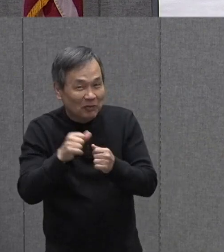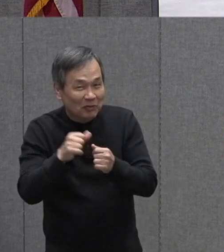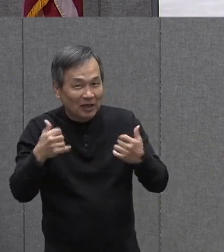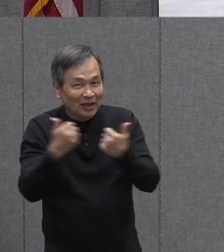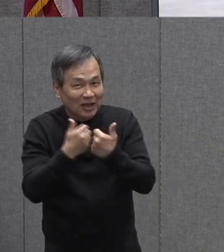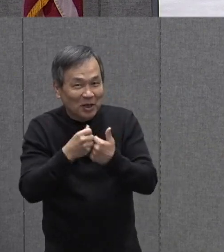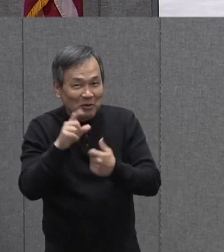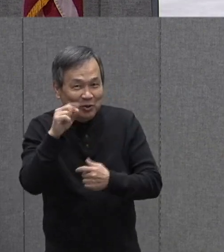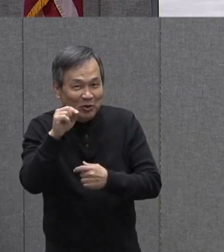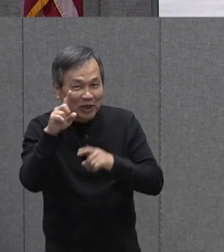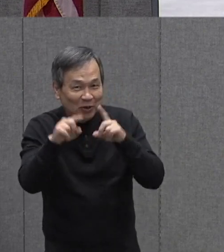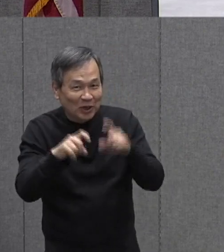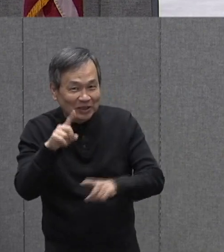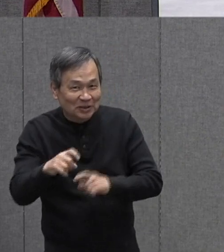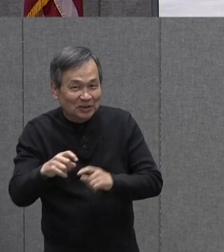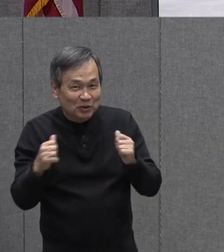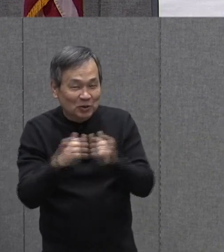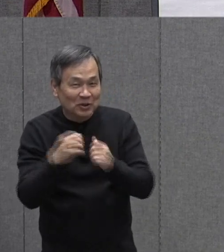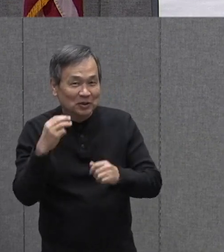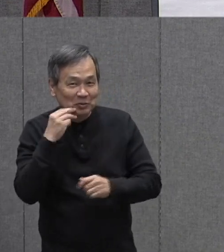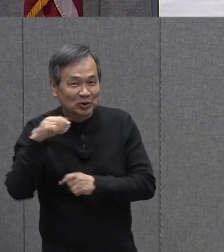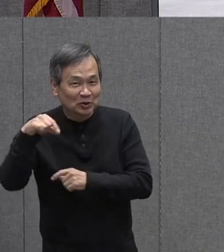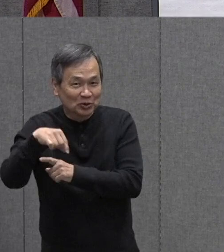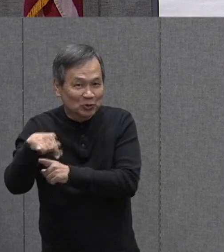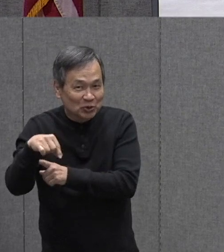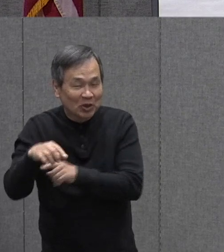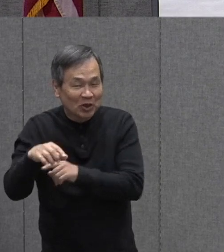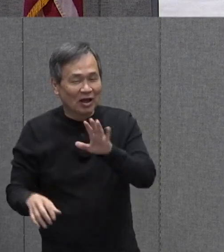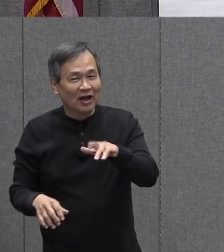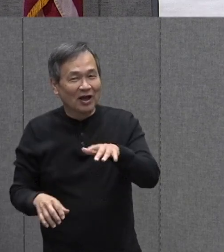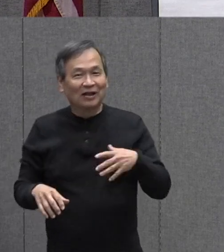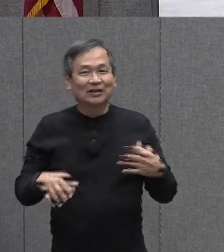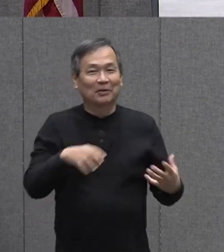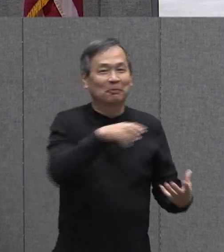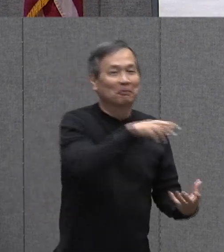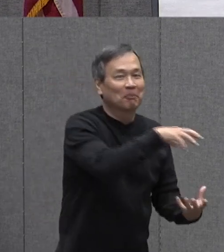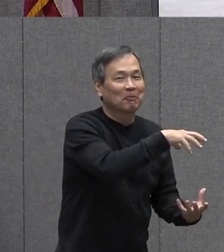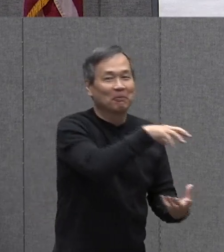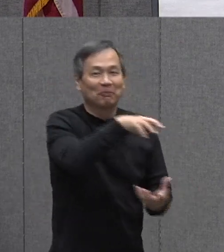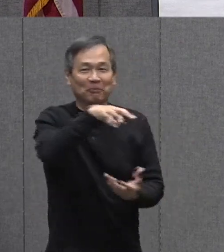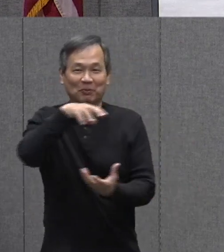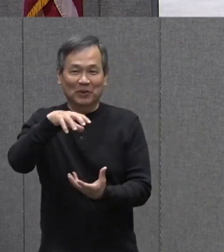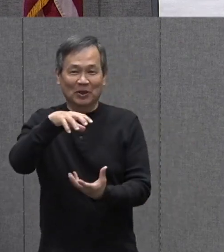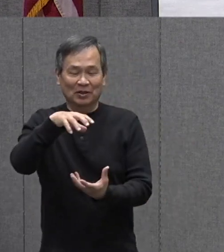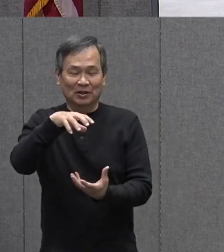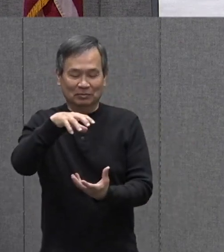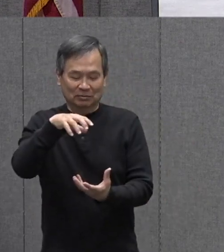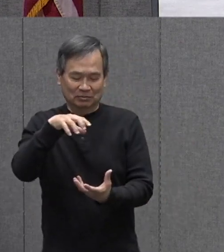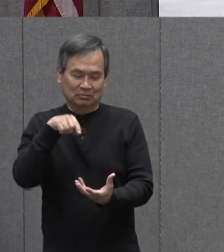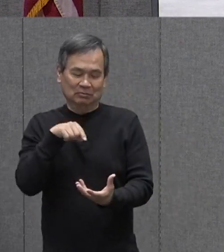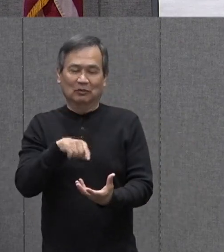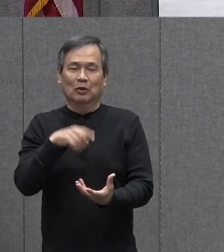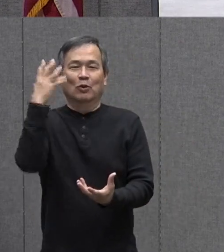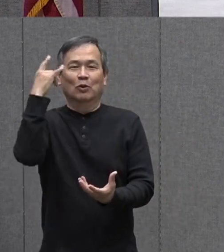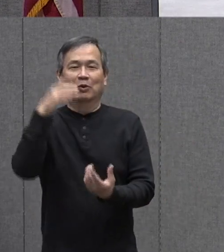and now I kinda wanna think with you about, what does make our Earth special? What are some things about the place that we live,